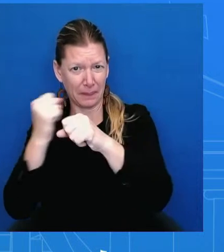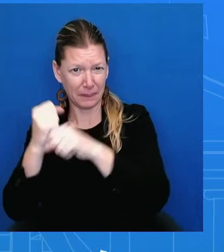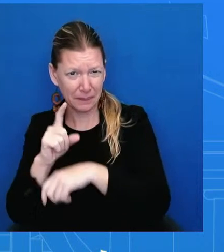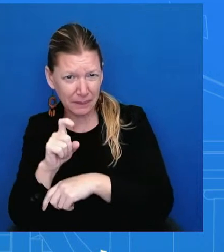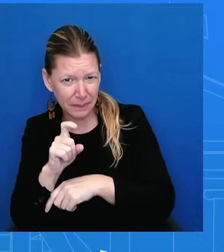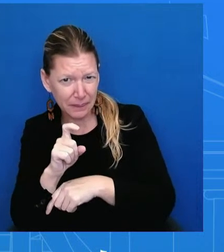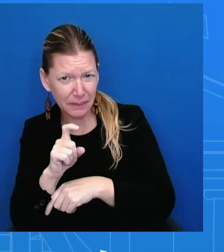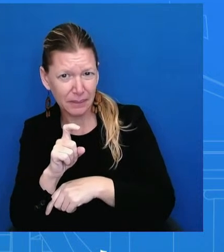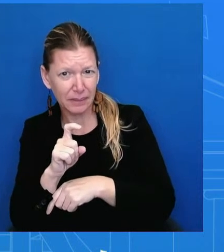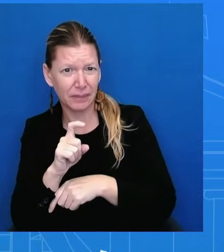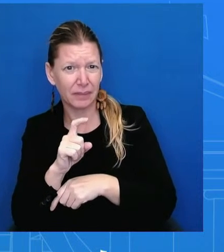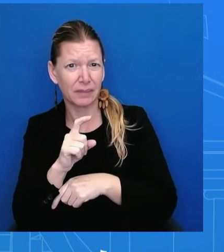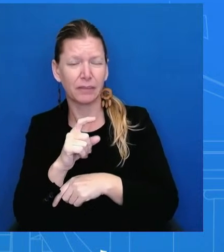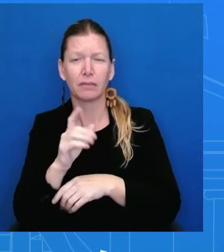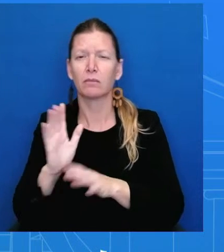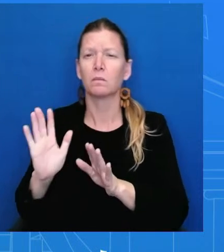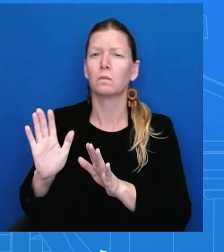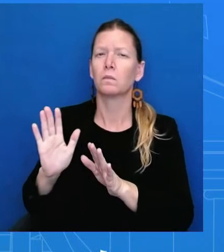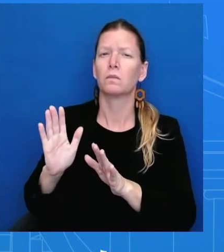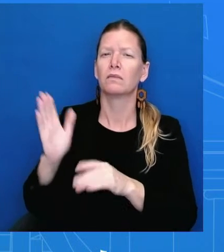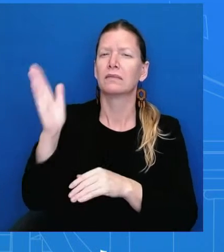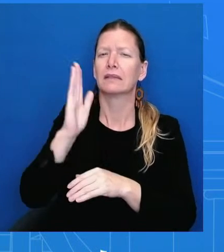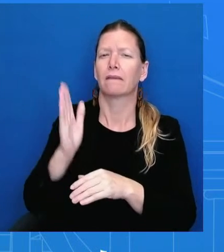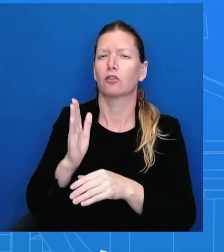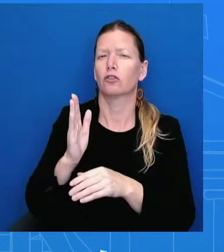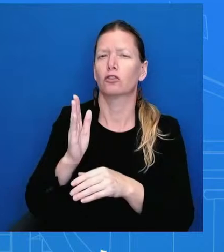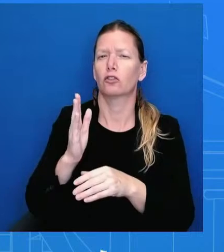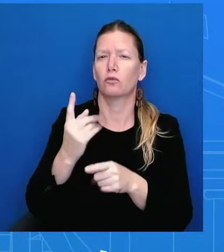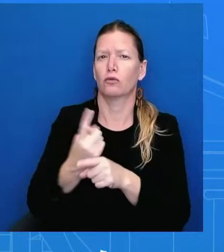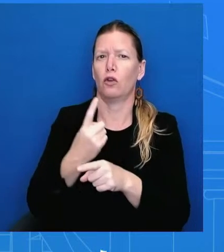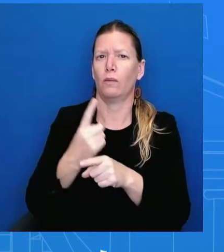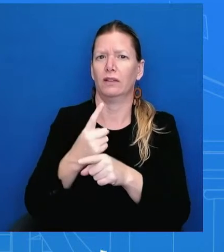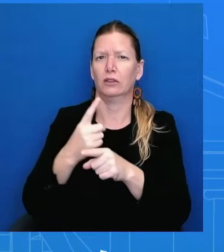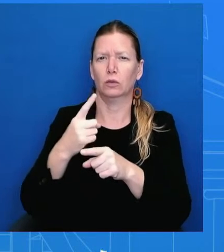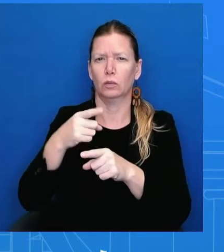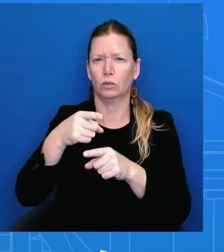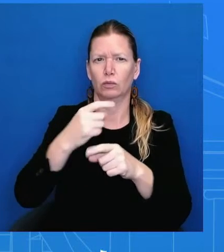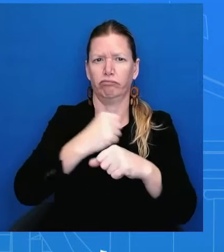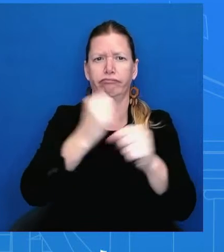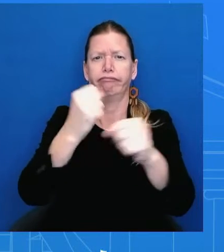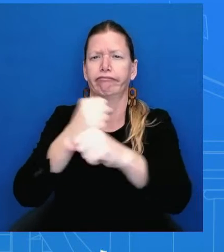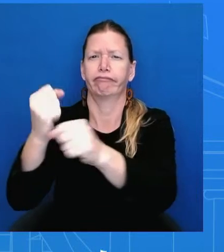to be more precise, to be more careful. Ms. Jean-Pierre: All right. Just a couple more. Go ahead, Michael. Go ahead. The Press: Sorry, Karine. Sorry.